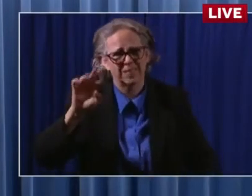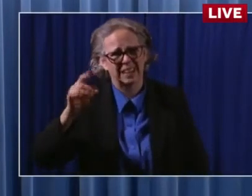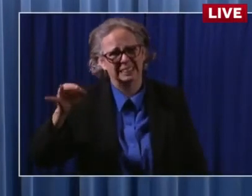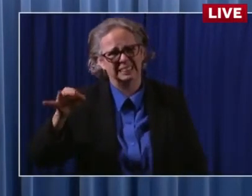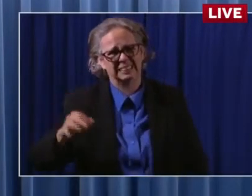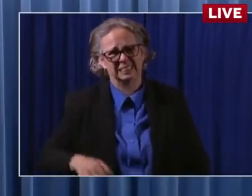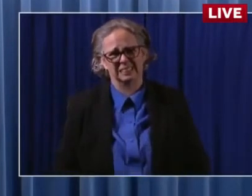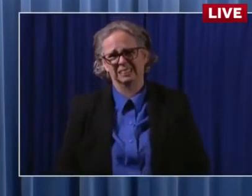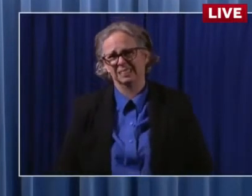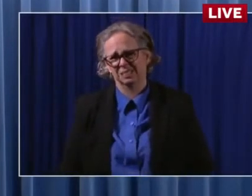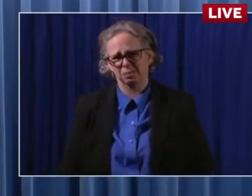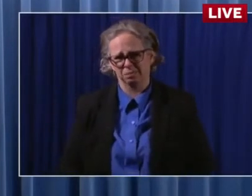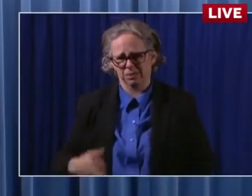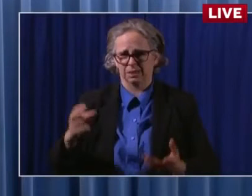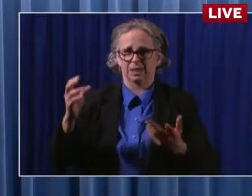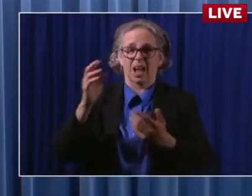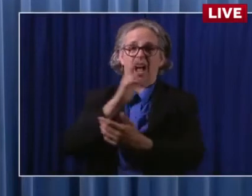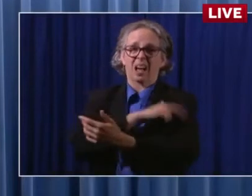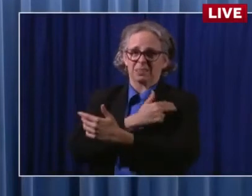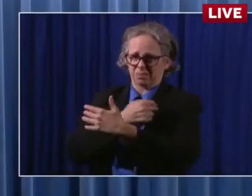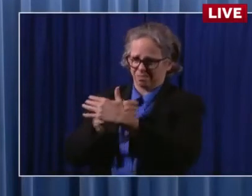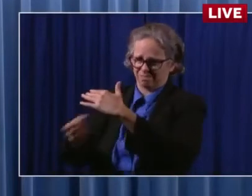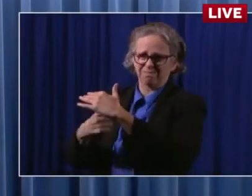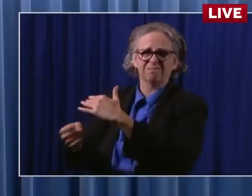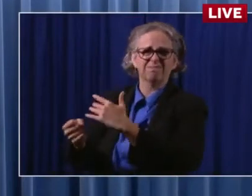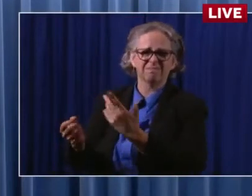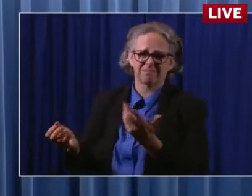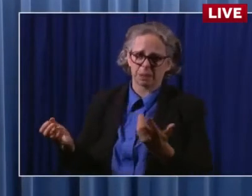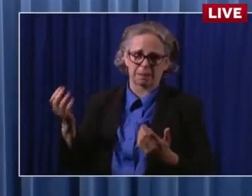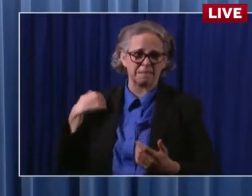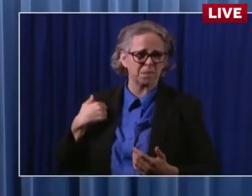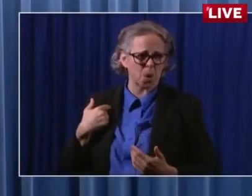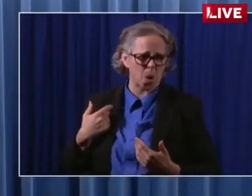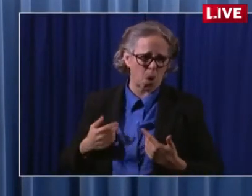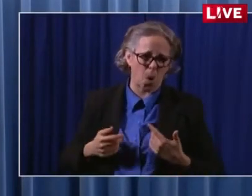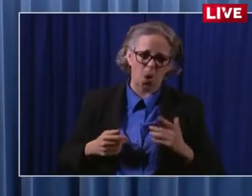FINALLY, MORE RESIDENTS IN CUYAHOGA COUNTY WERE ADMITTED TO THE HOSPITAL FOR COVID-19.